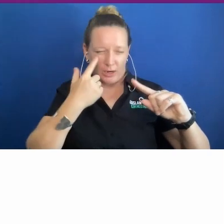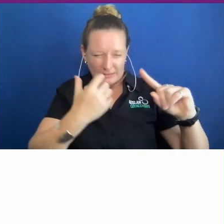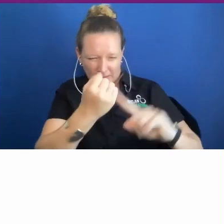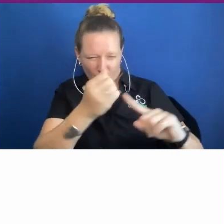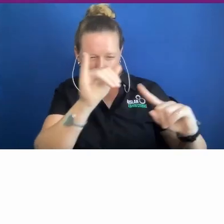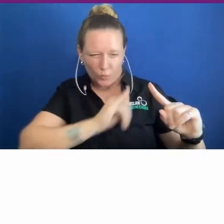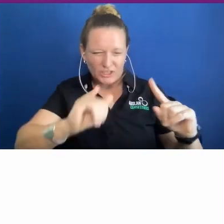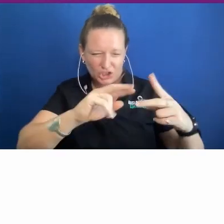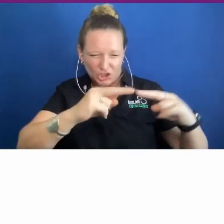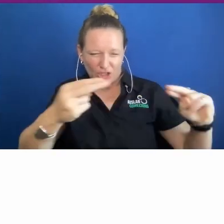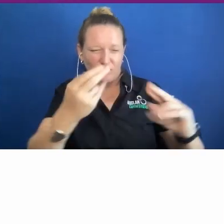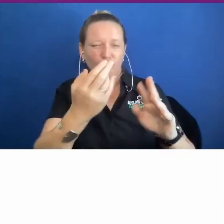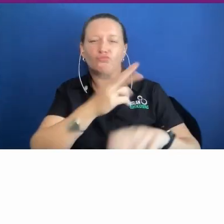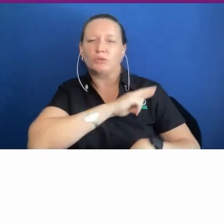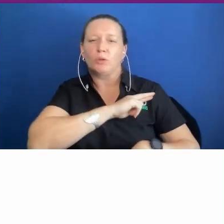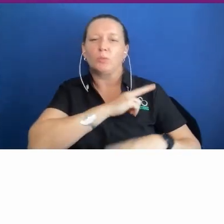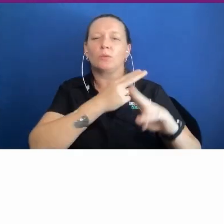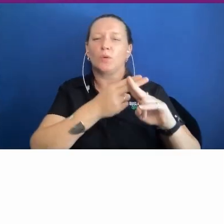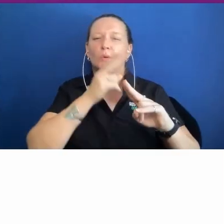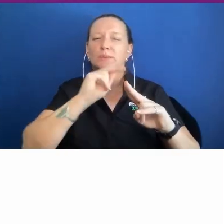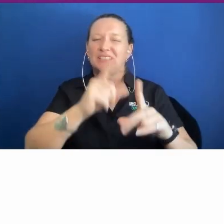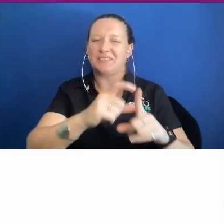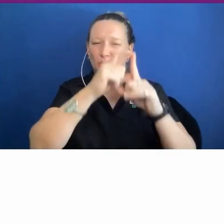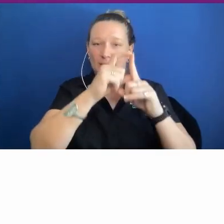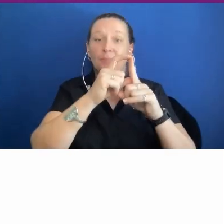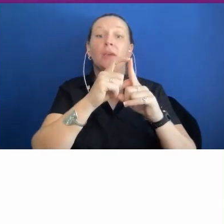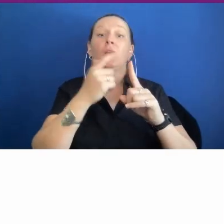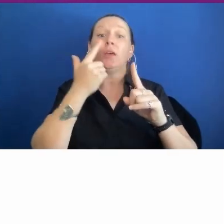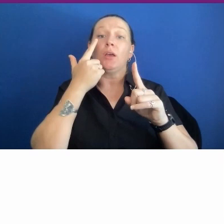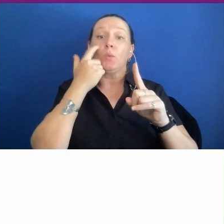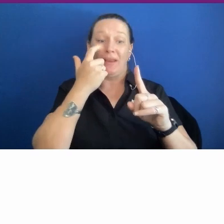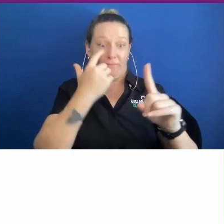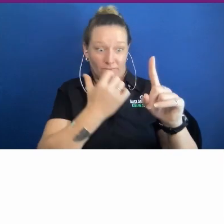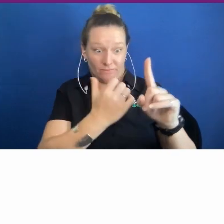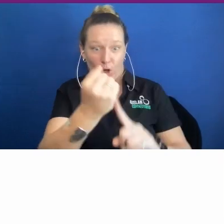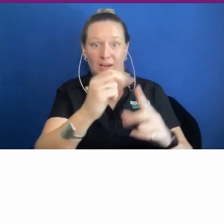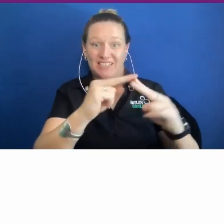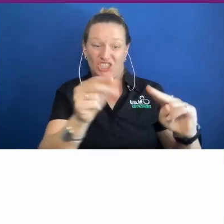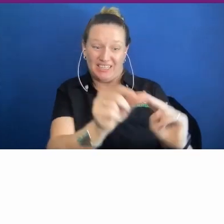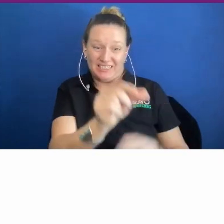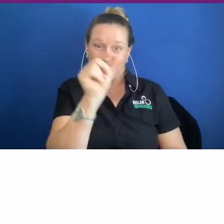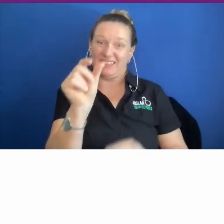And once a potential gene has been identified as potentially impacting speech